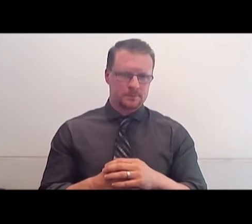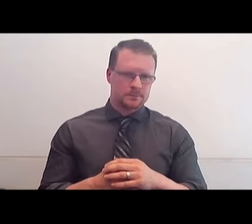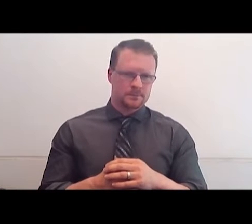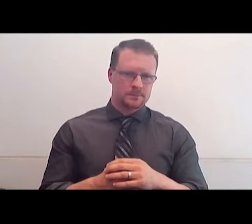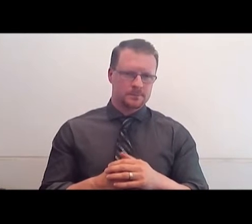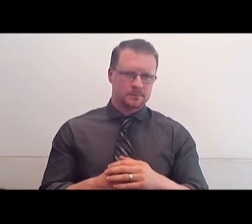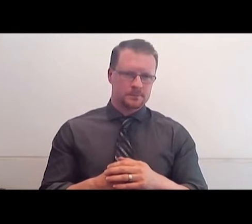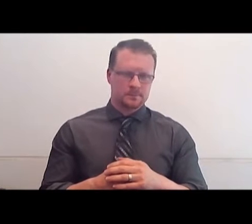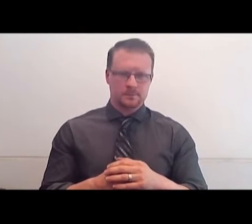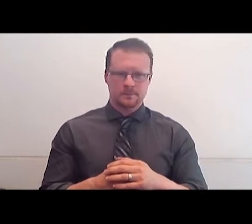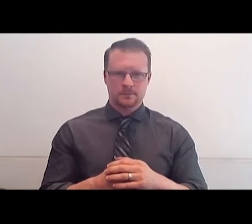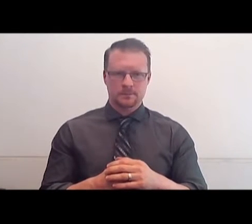"was happening with the patient."